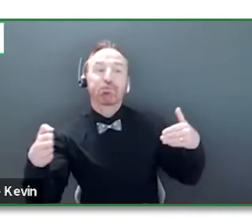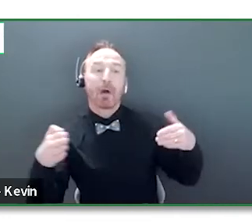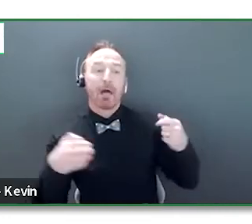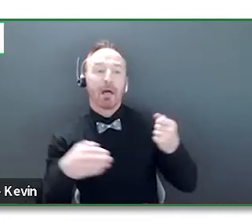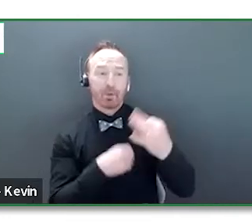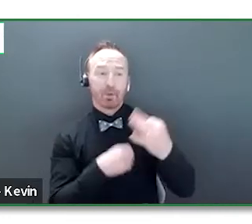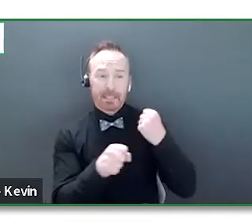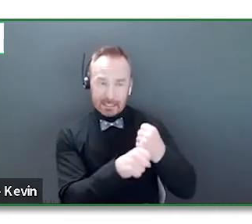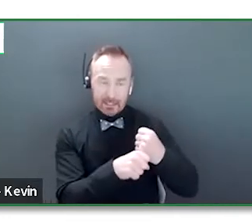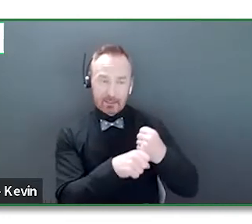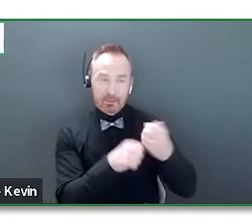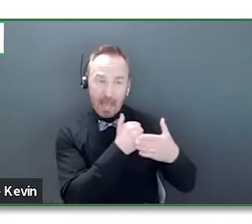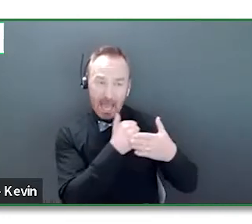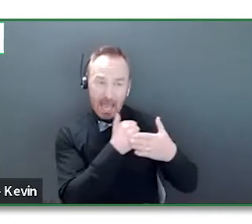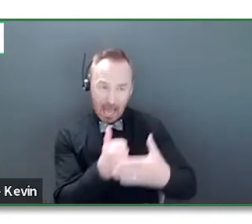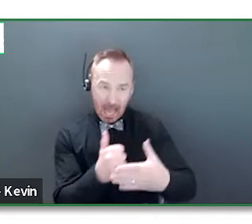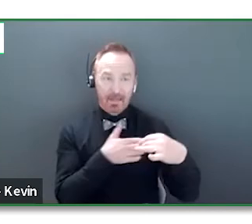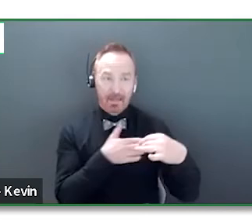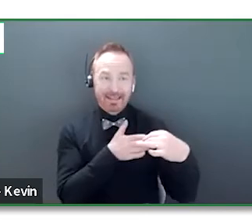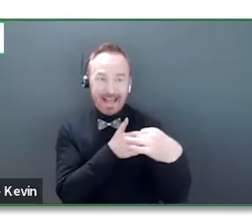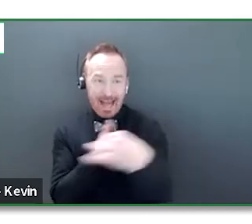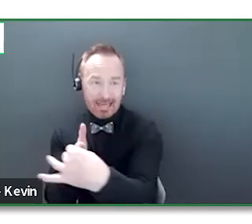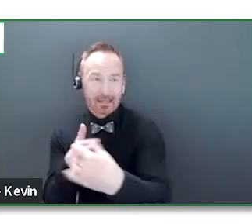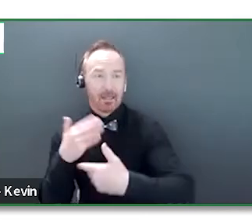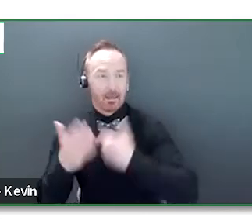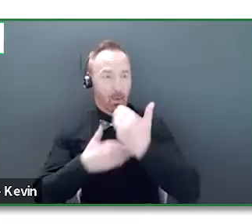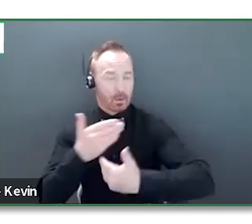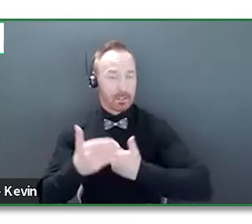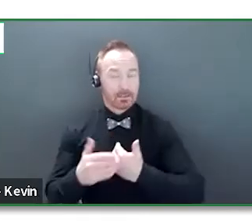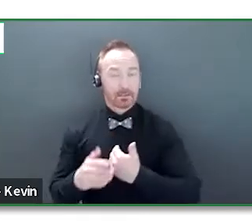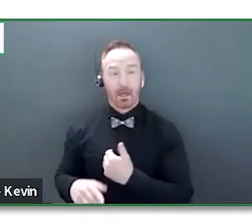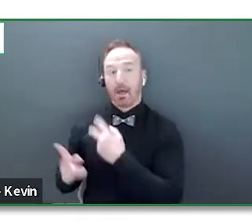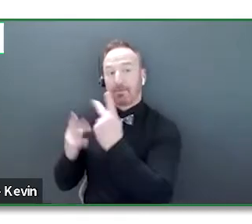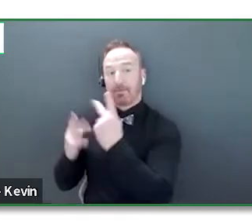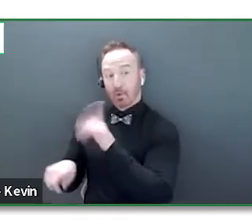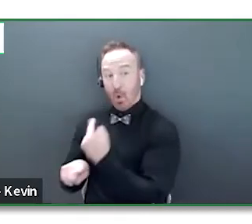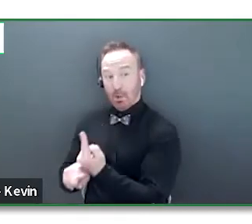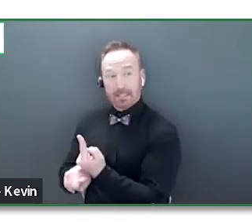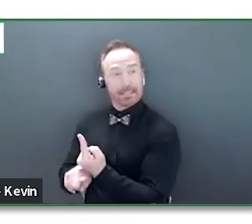what we're moving towards not only for visitors but also for employees uh who.